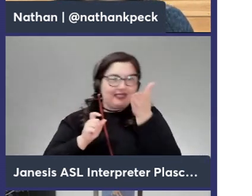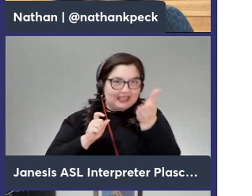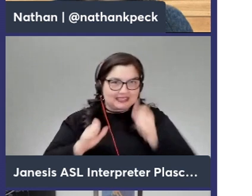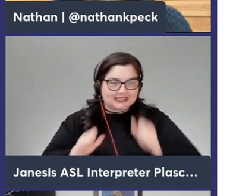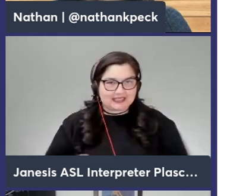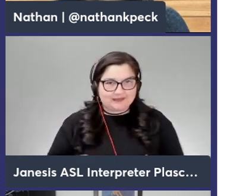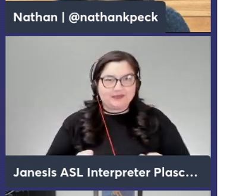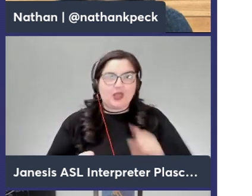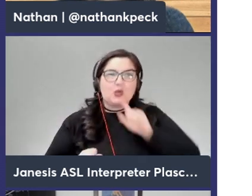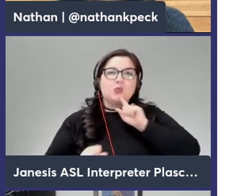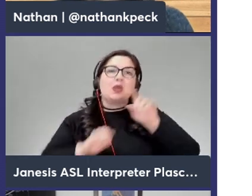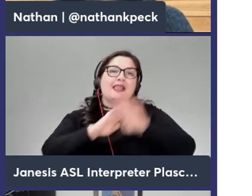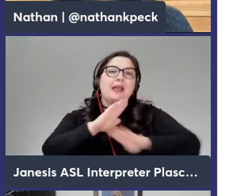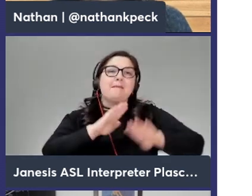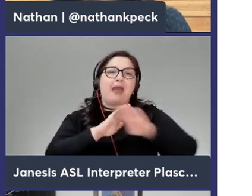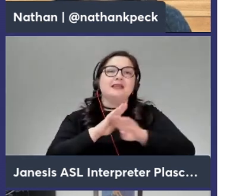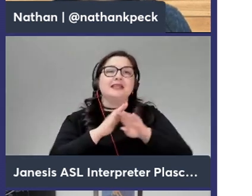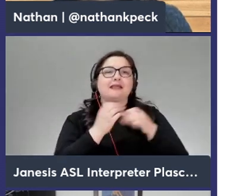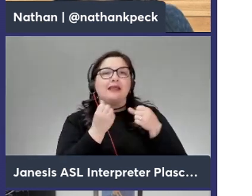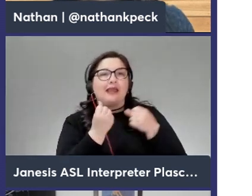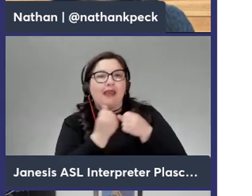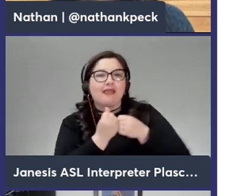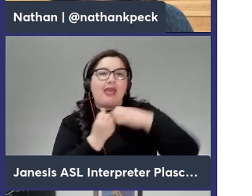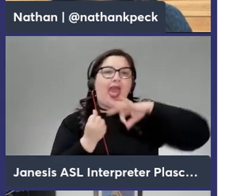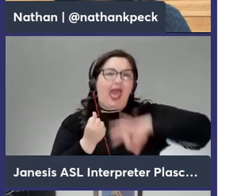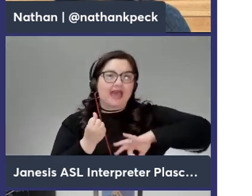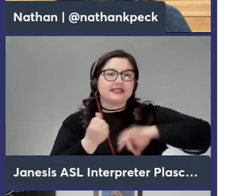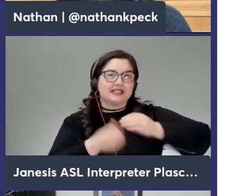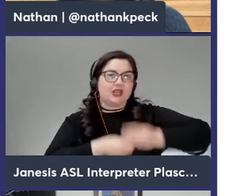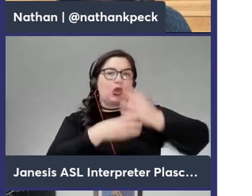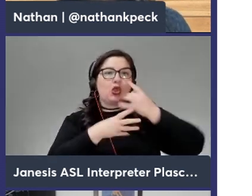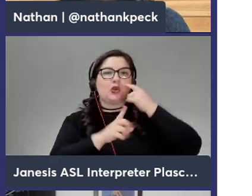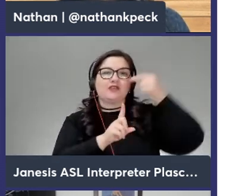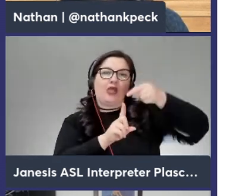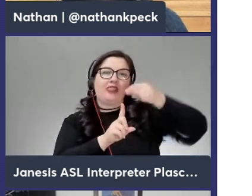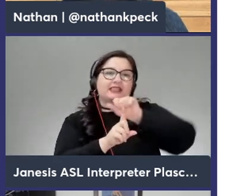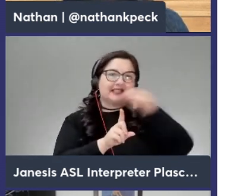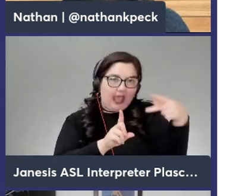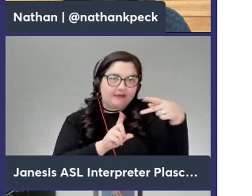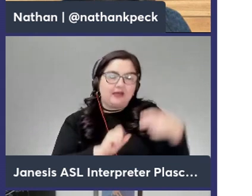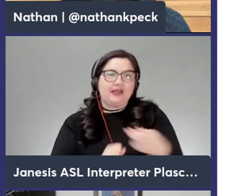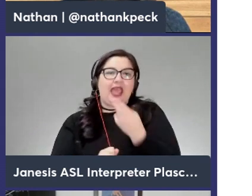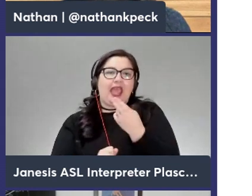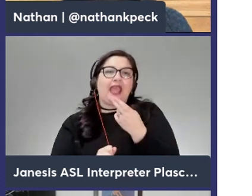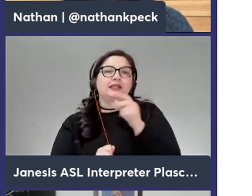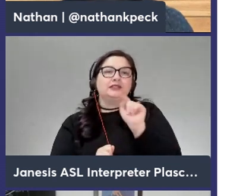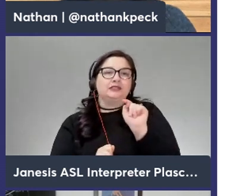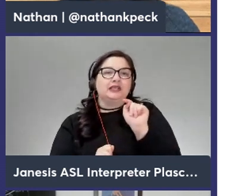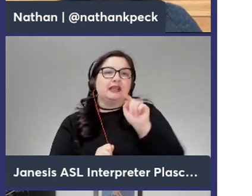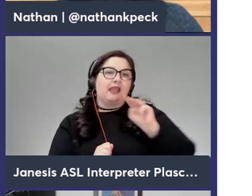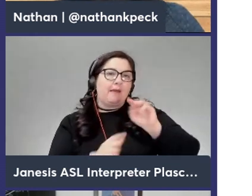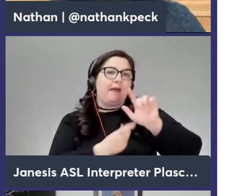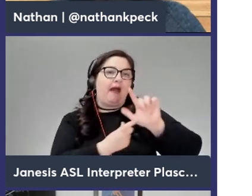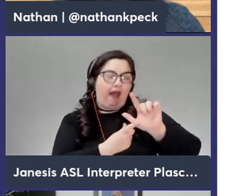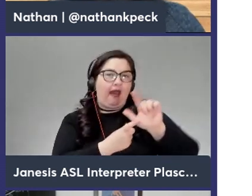These are basically the assets that are loading for this particular app. This is an HTML file. And that HTML file is really simple.